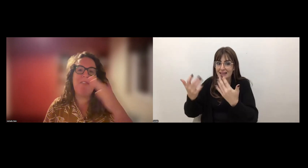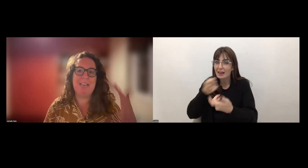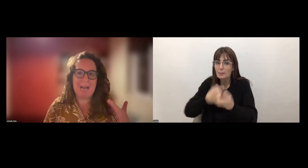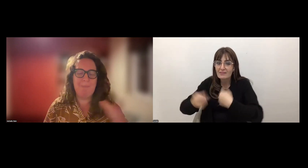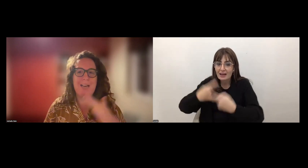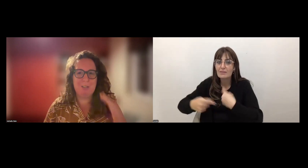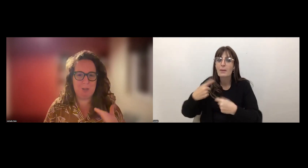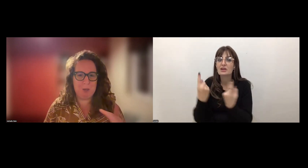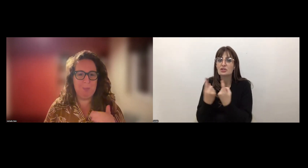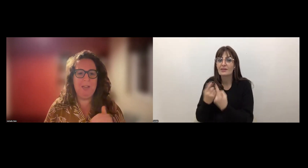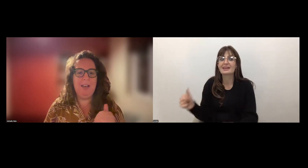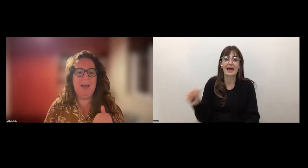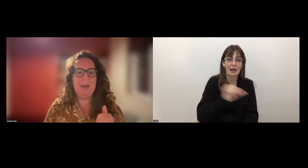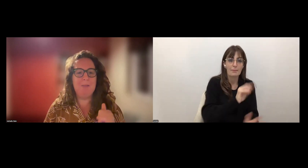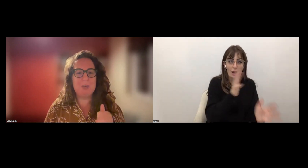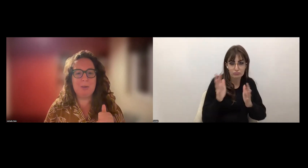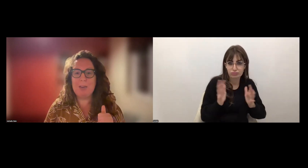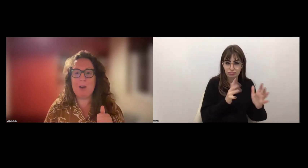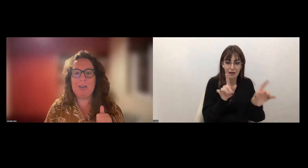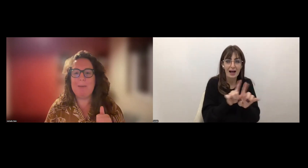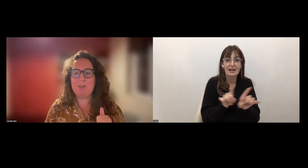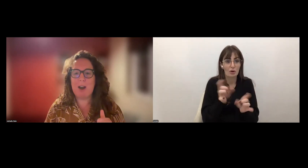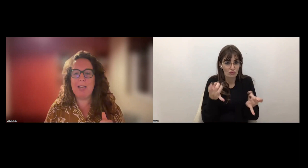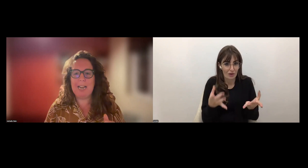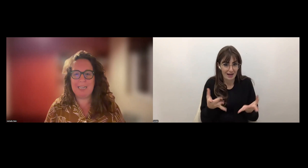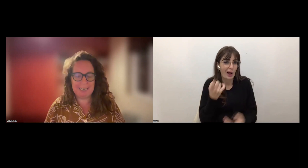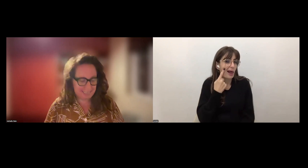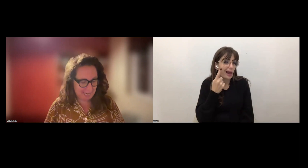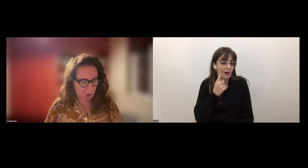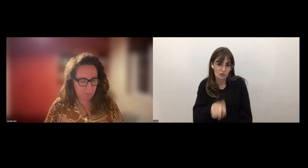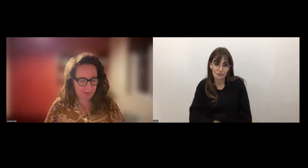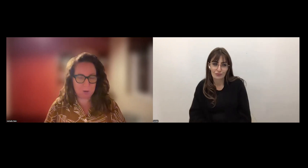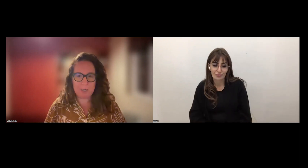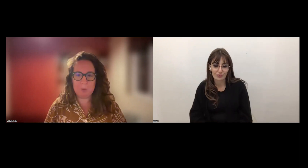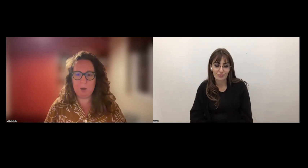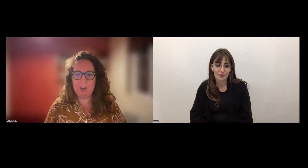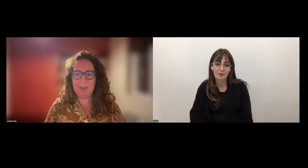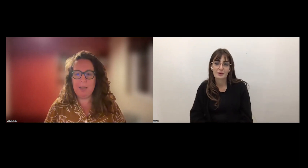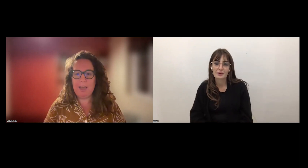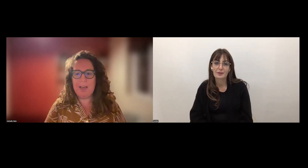and then come back to Zoom. Here we go. Let me try it and as I said I hope it will work.